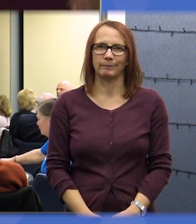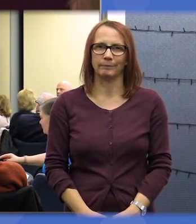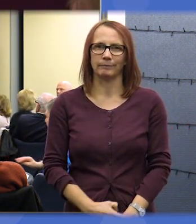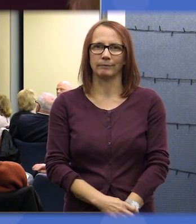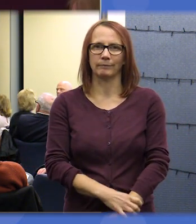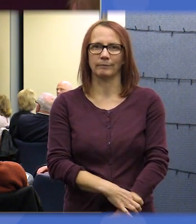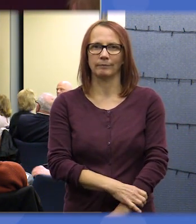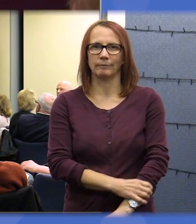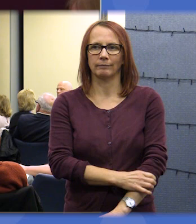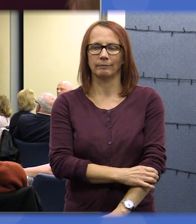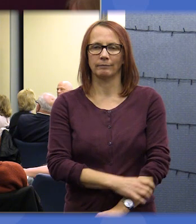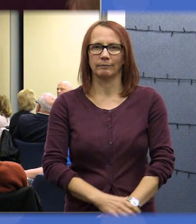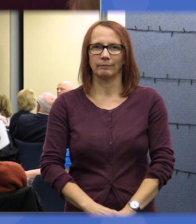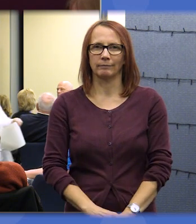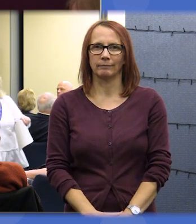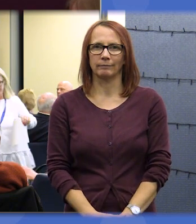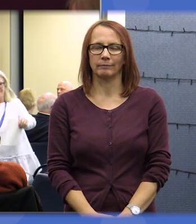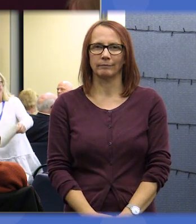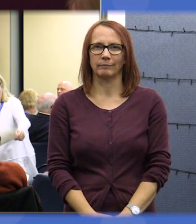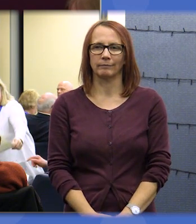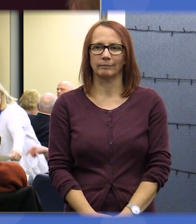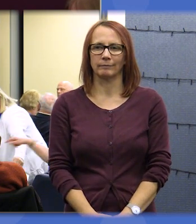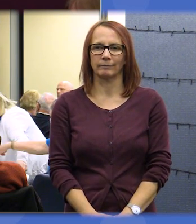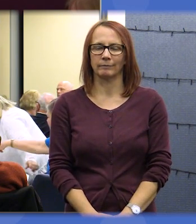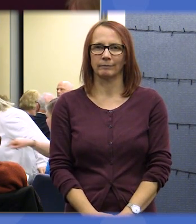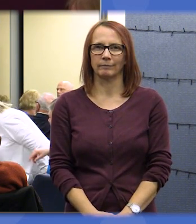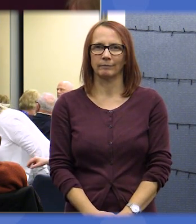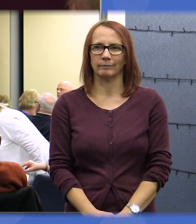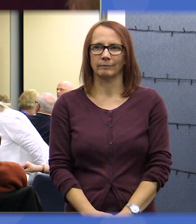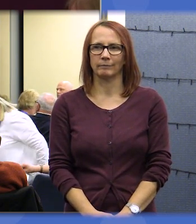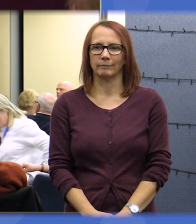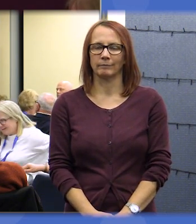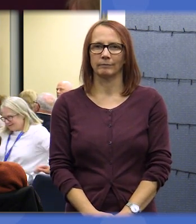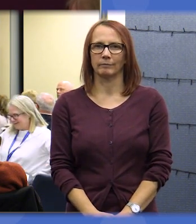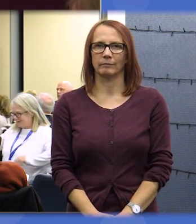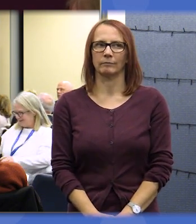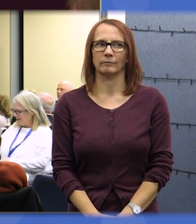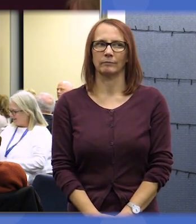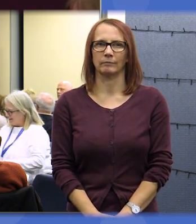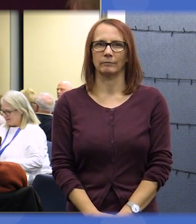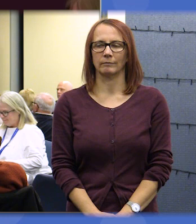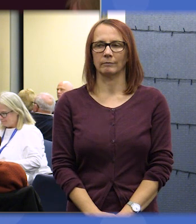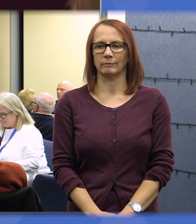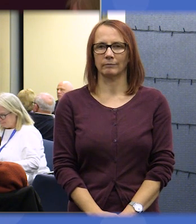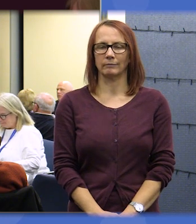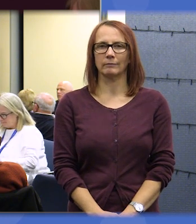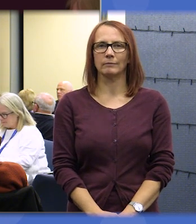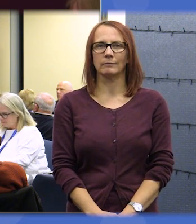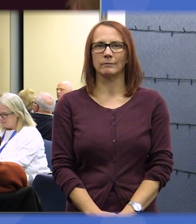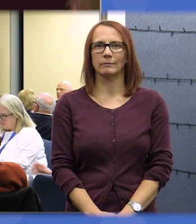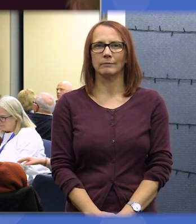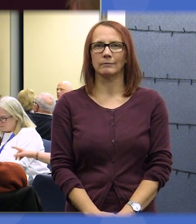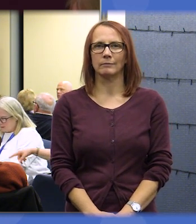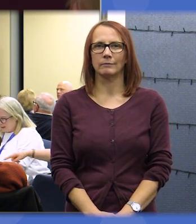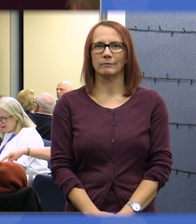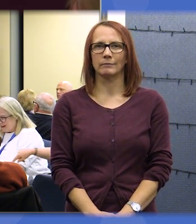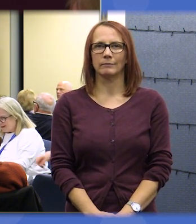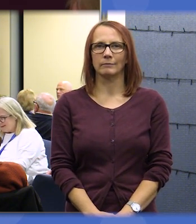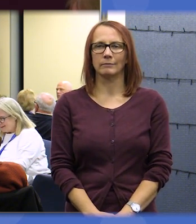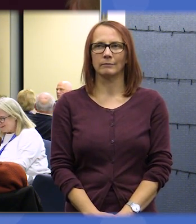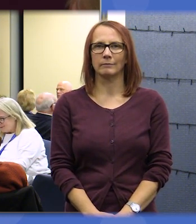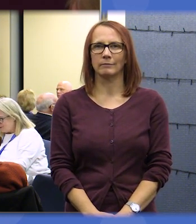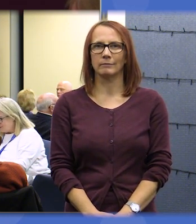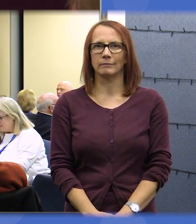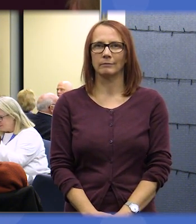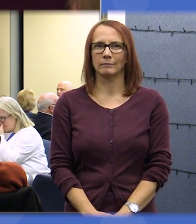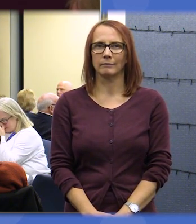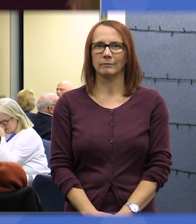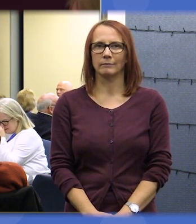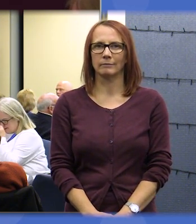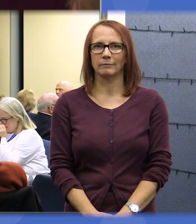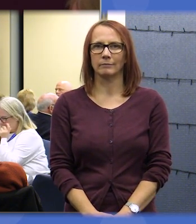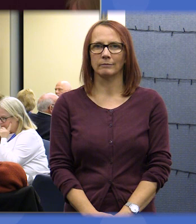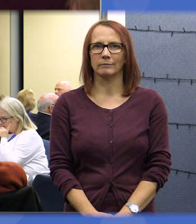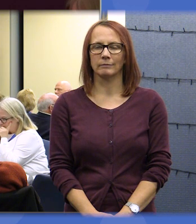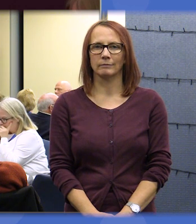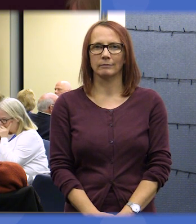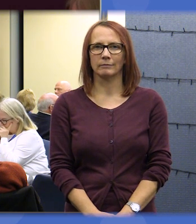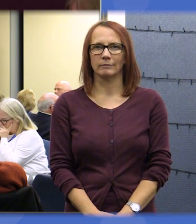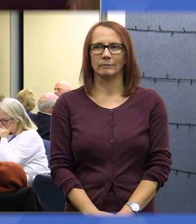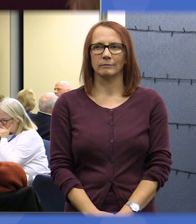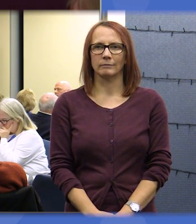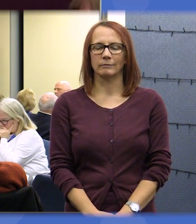nice actually yeah we should have done that for everyone at Table ten